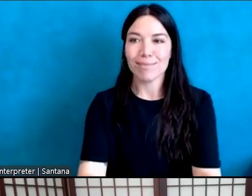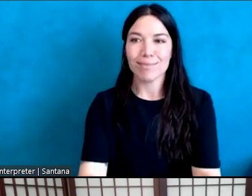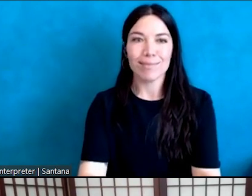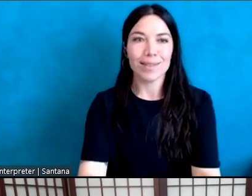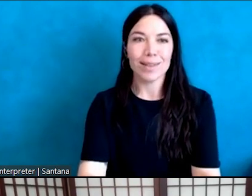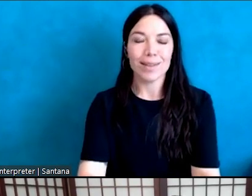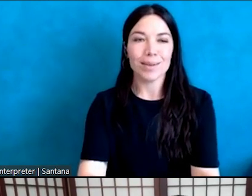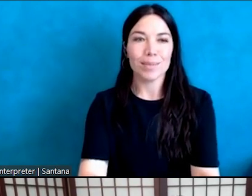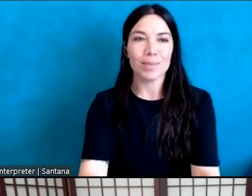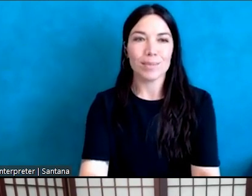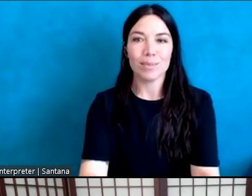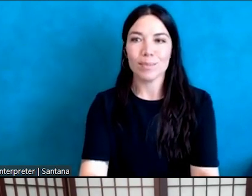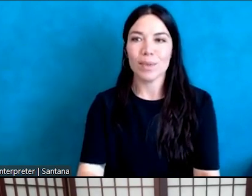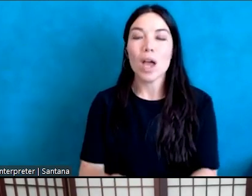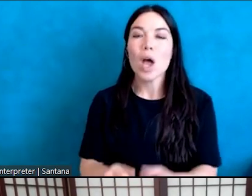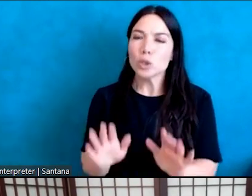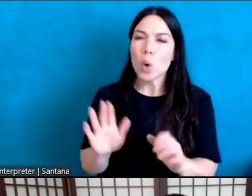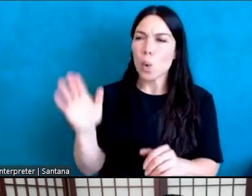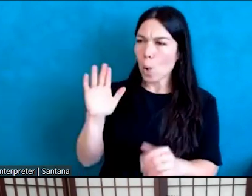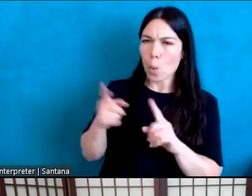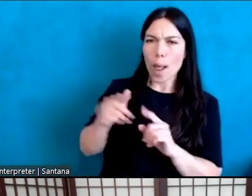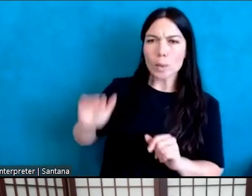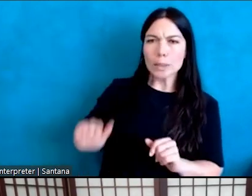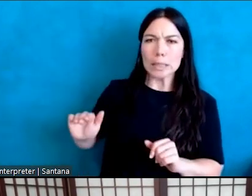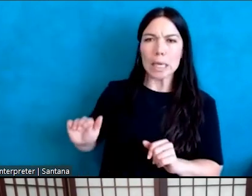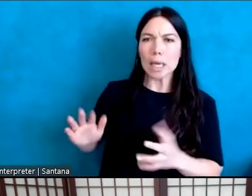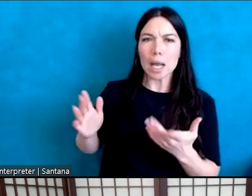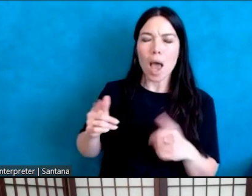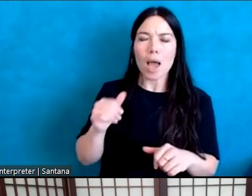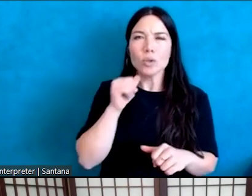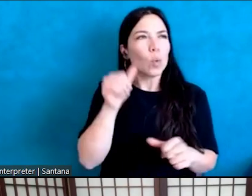In fact, I don't recall hearing the word myaamia until I was a young adult.